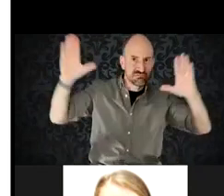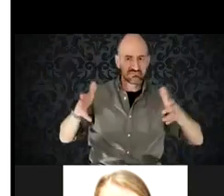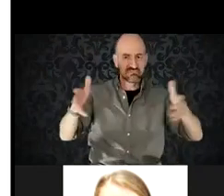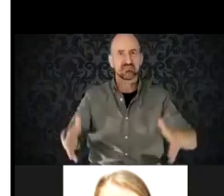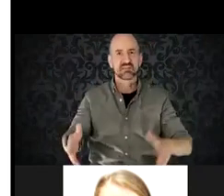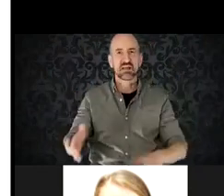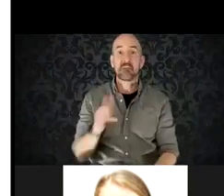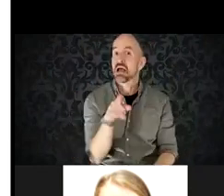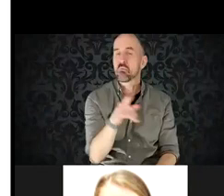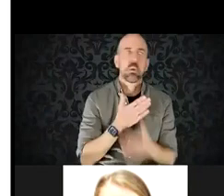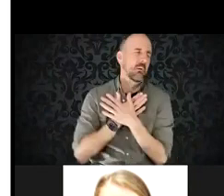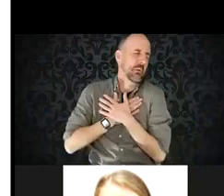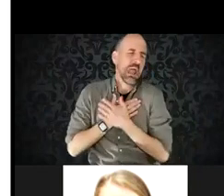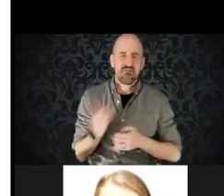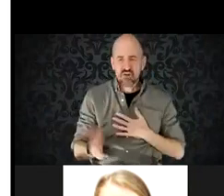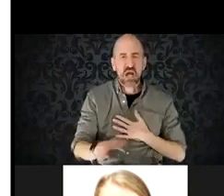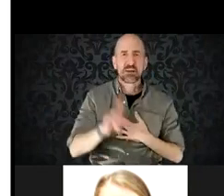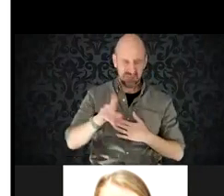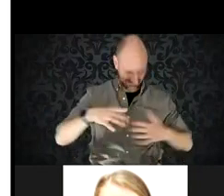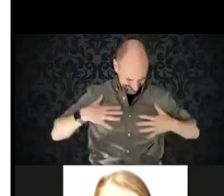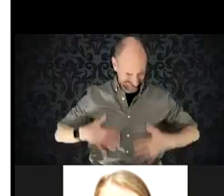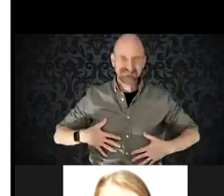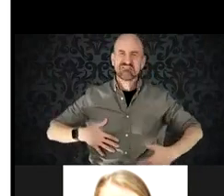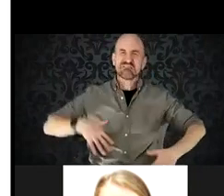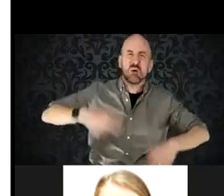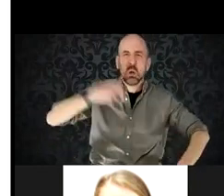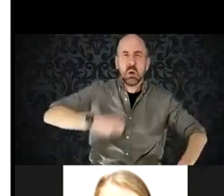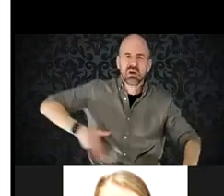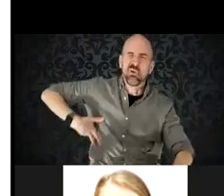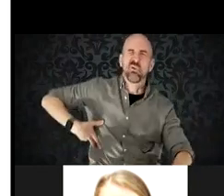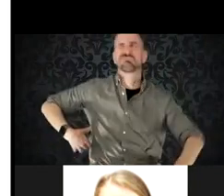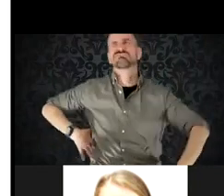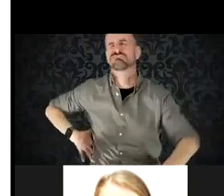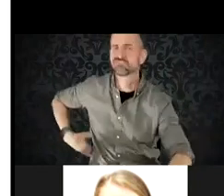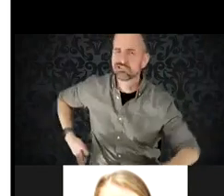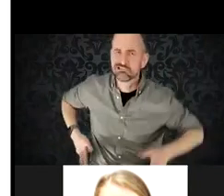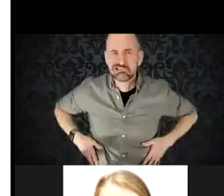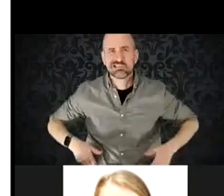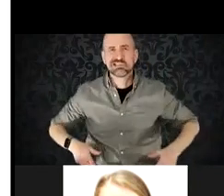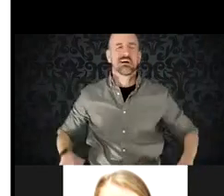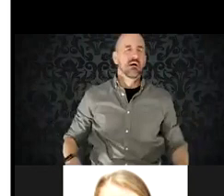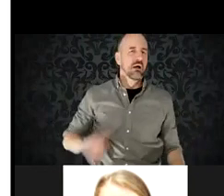make a huge difference. It is will also be a place for rehabilitation as well. So where do you